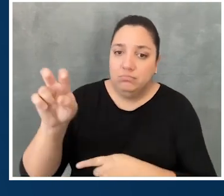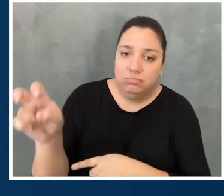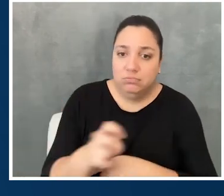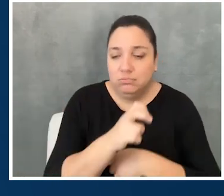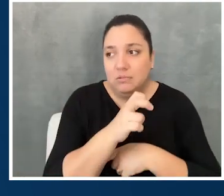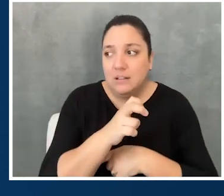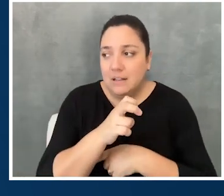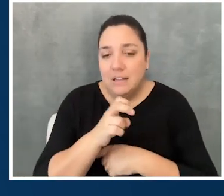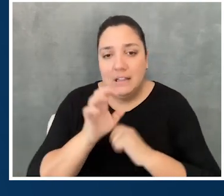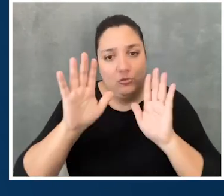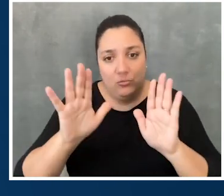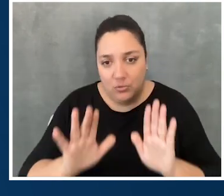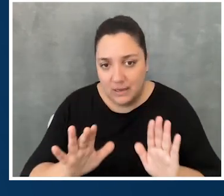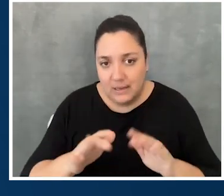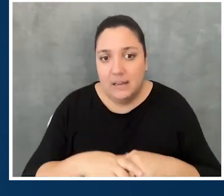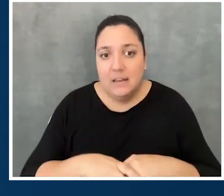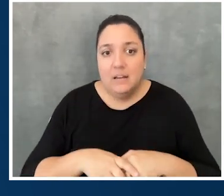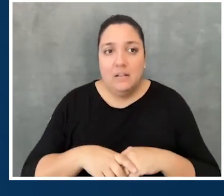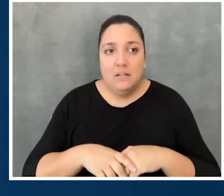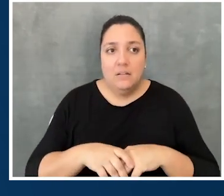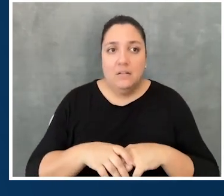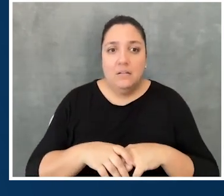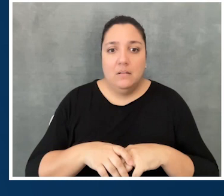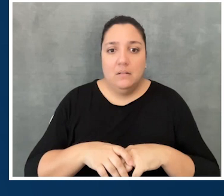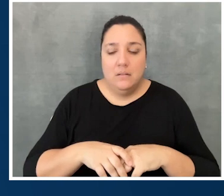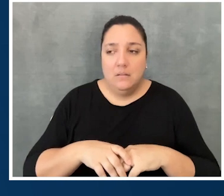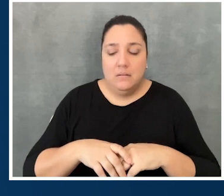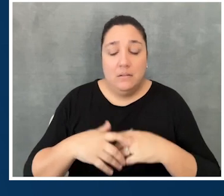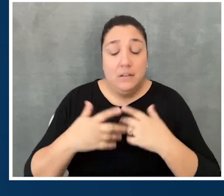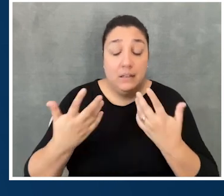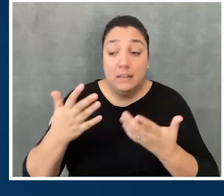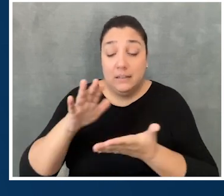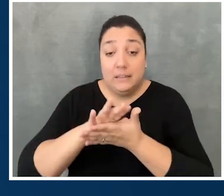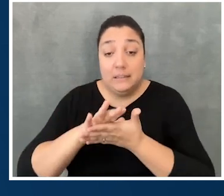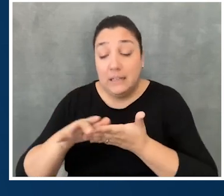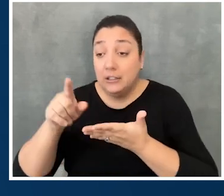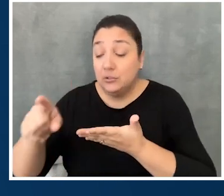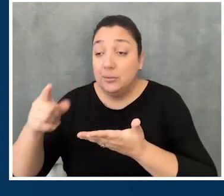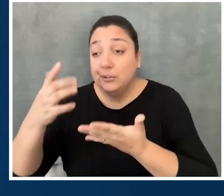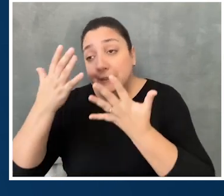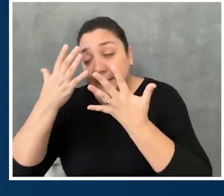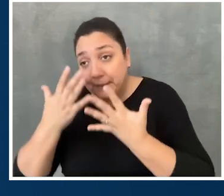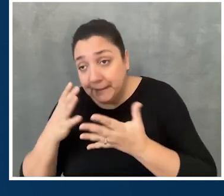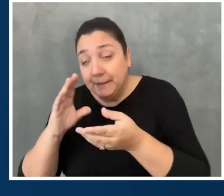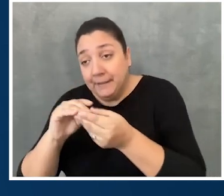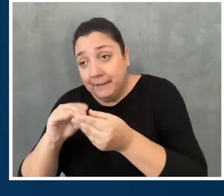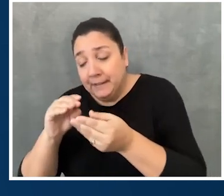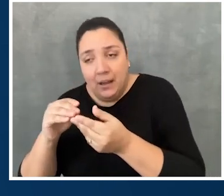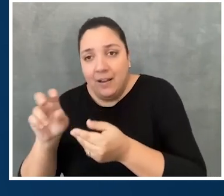It was a great way to move from the unfortunate to the really good news that we're hearing today,